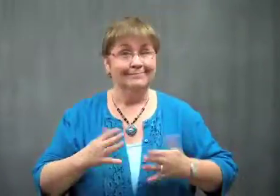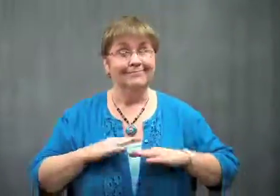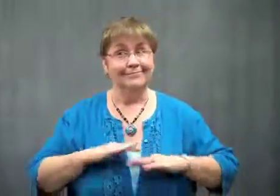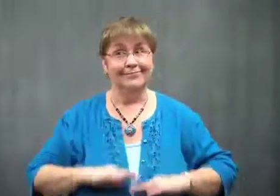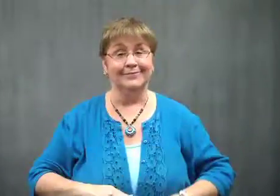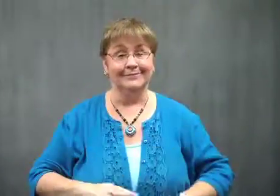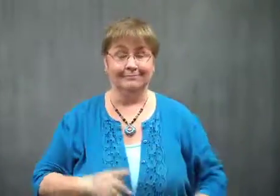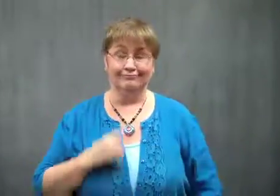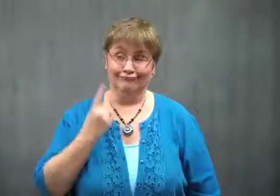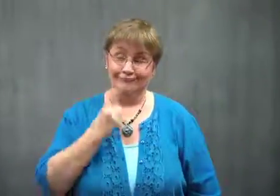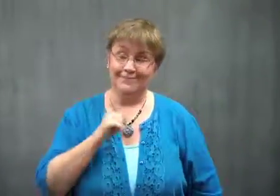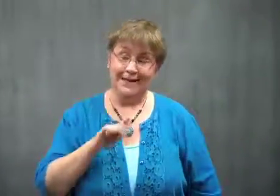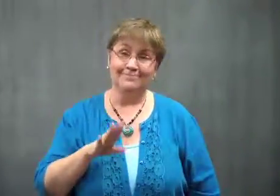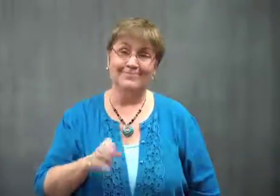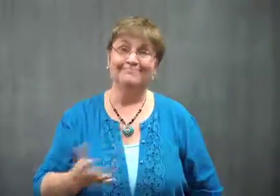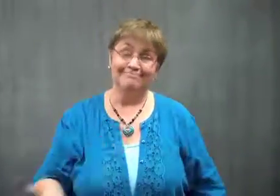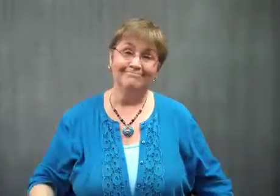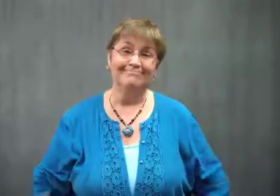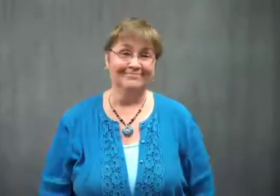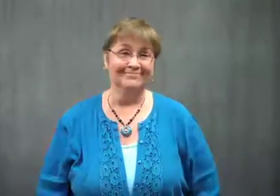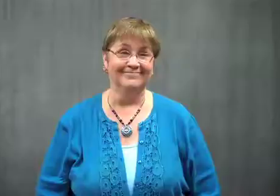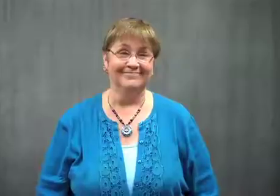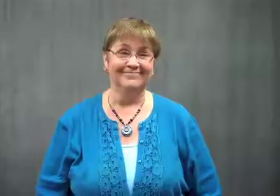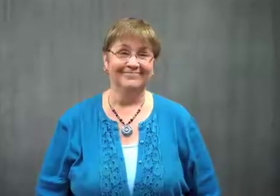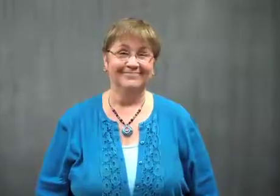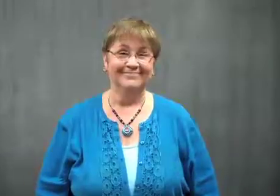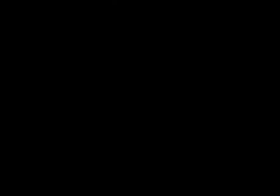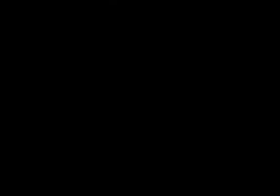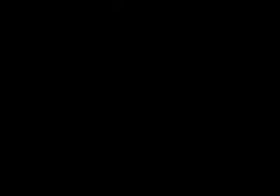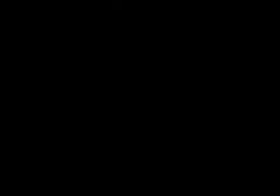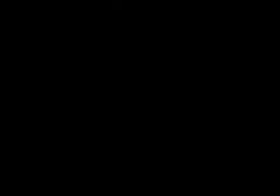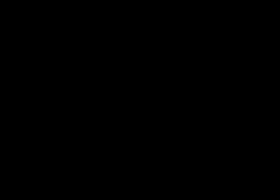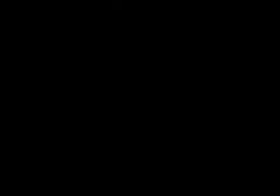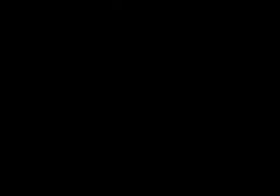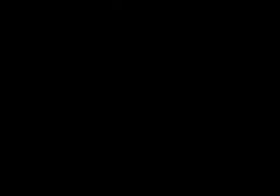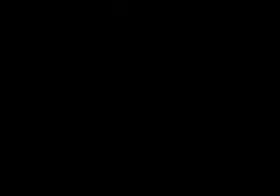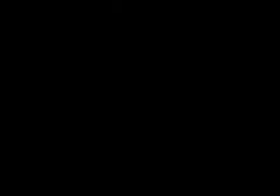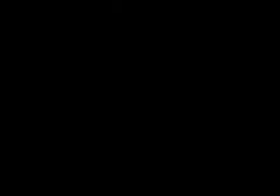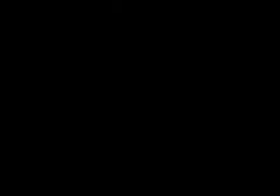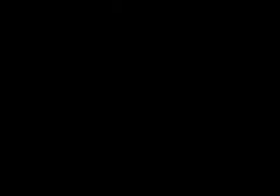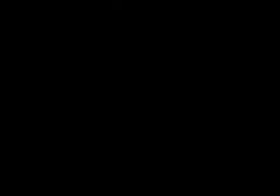I'm relieved. How could that be?